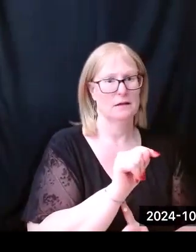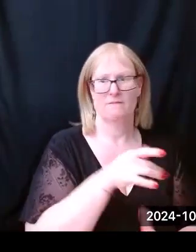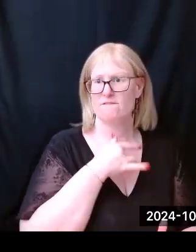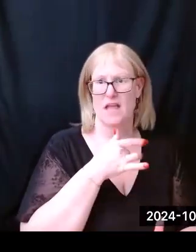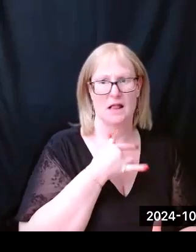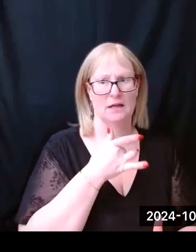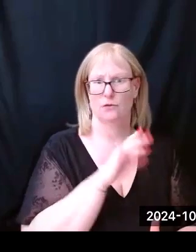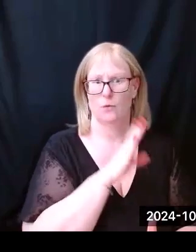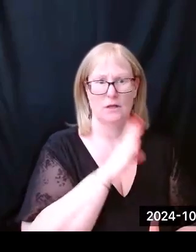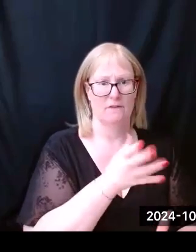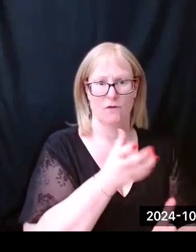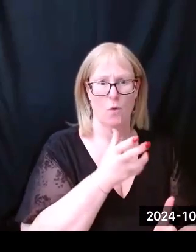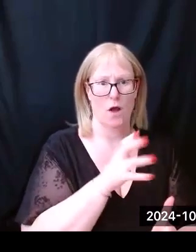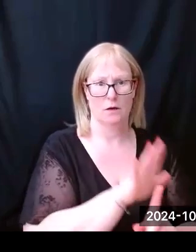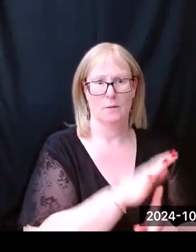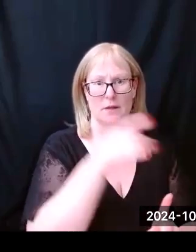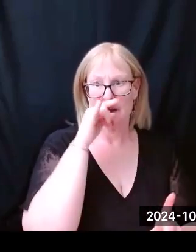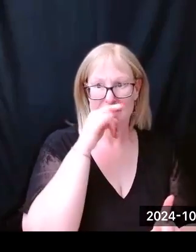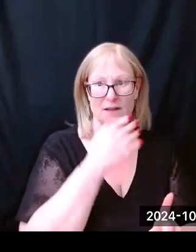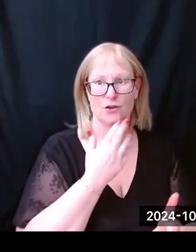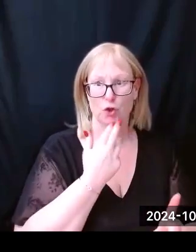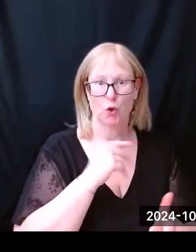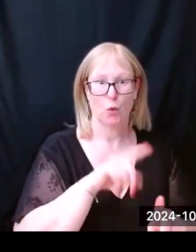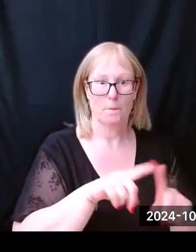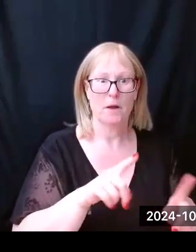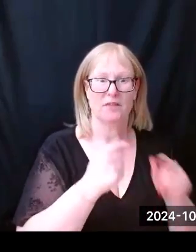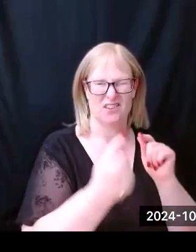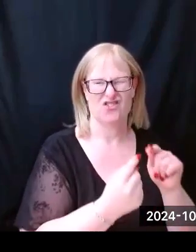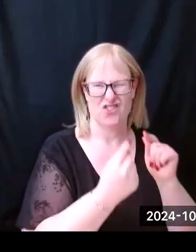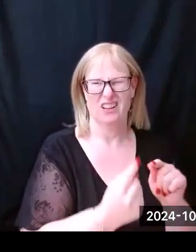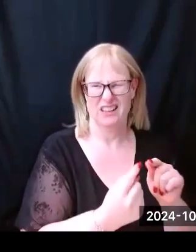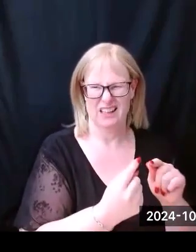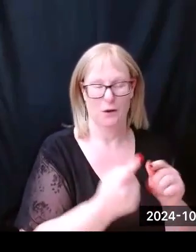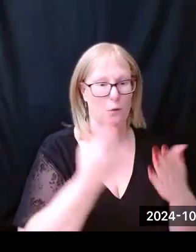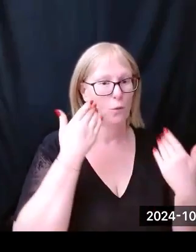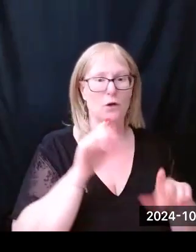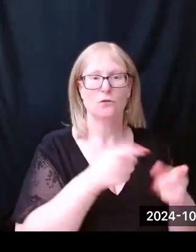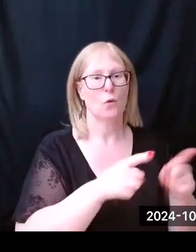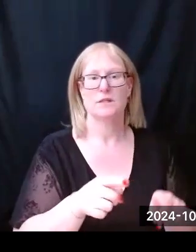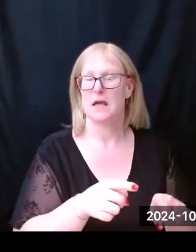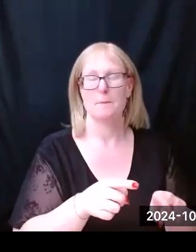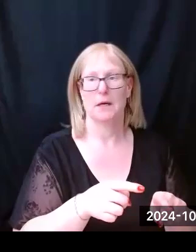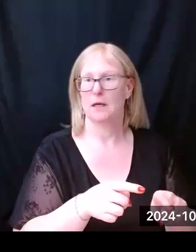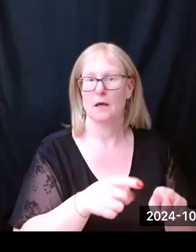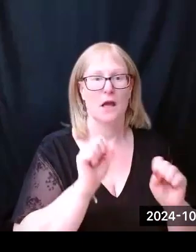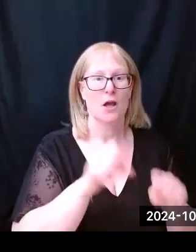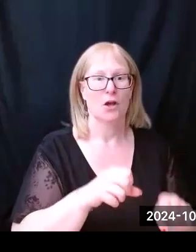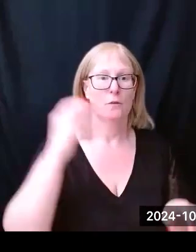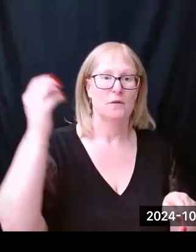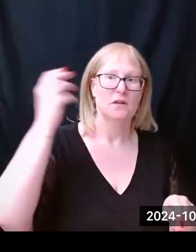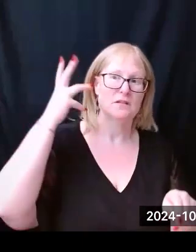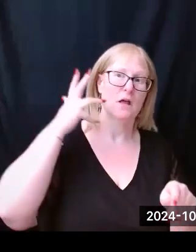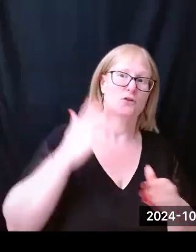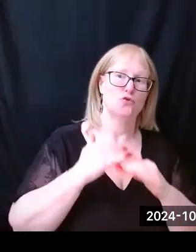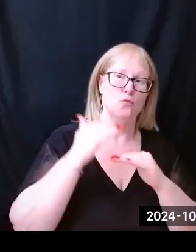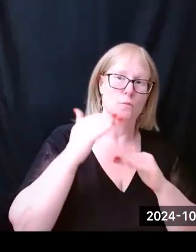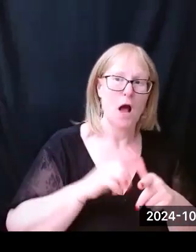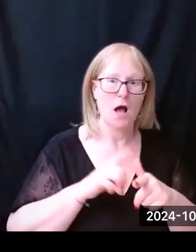they're struggling and we don't know what's going on, it could be that the sun is too much it could be that that's not the birthday